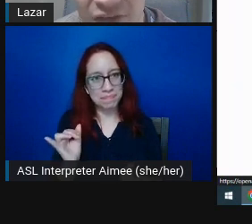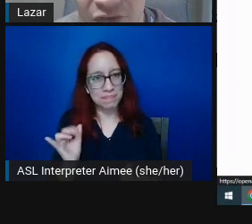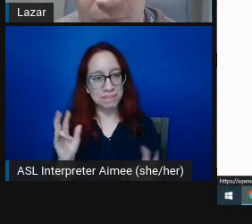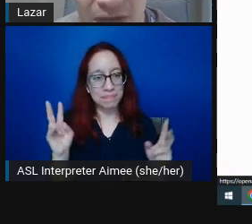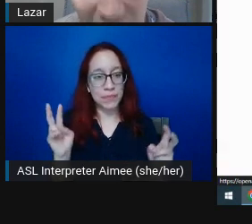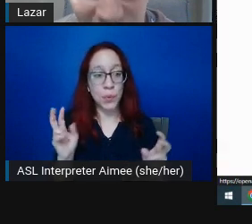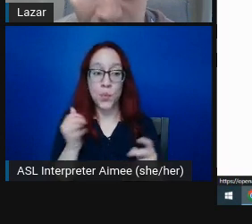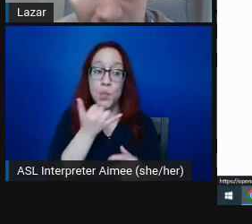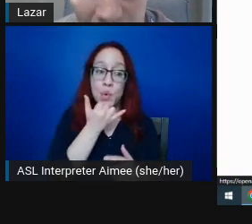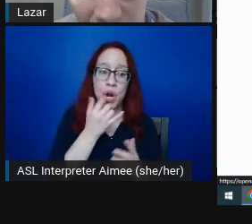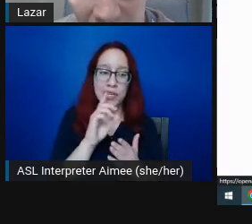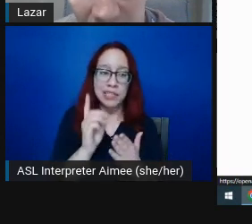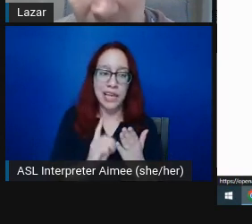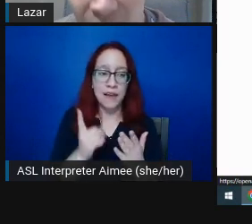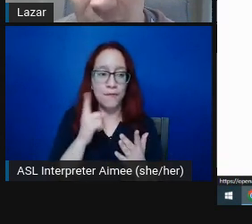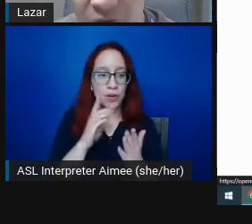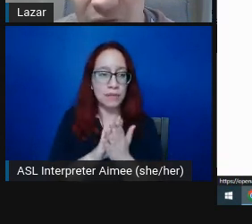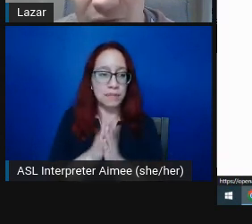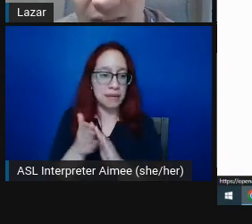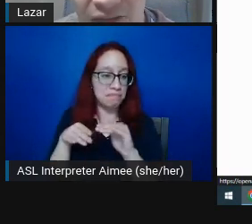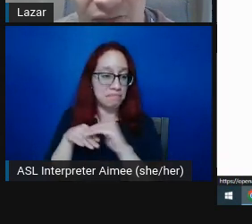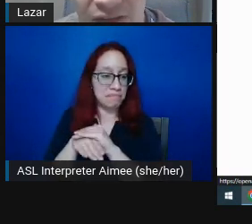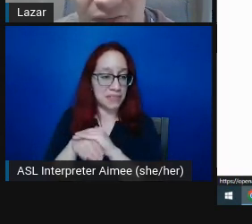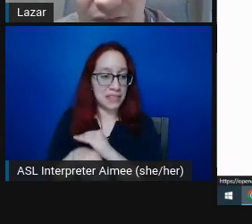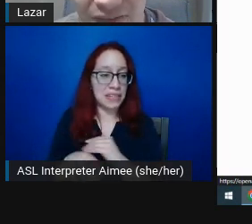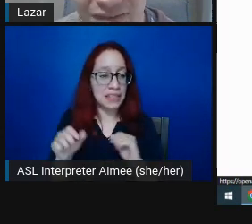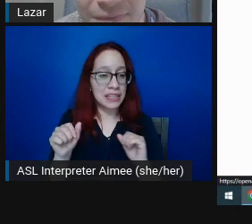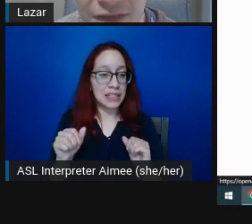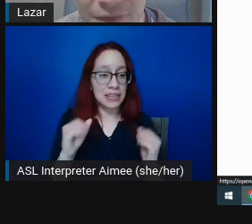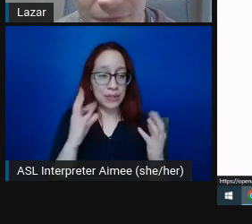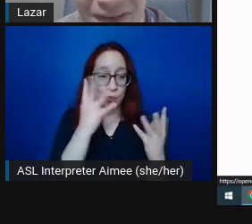to be accessible, so beautiful and accessible are friends.